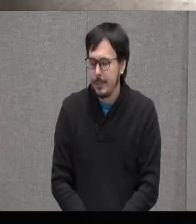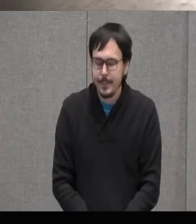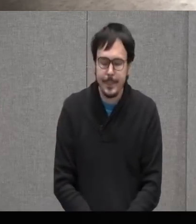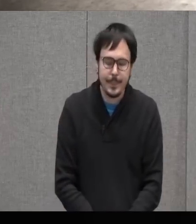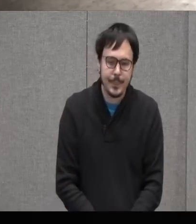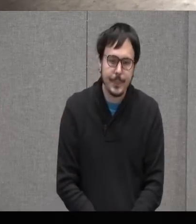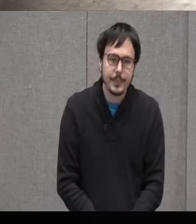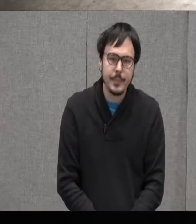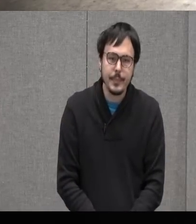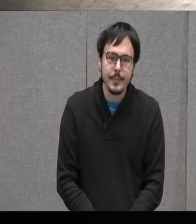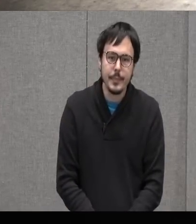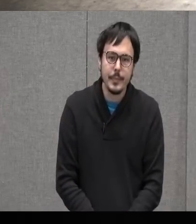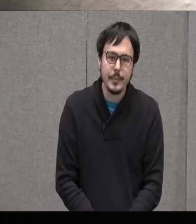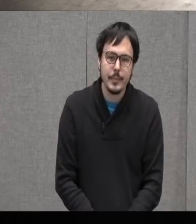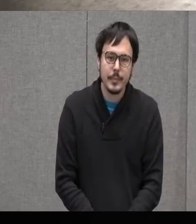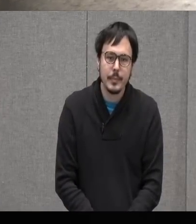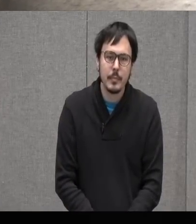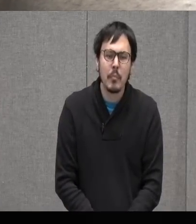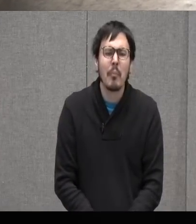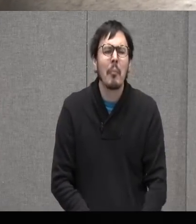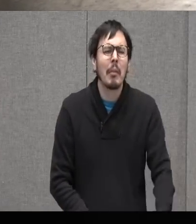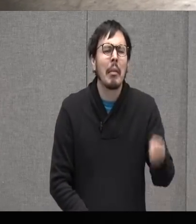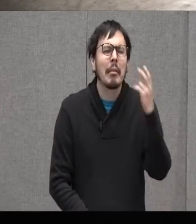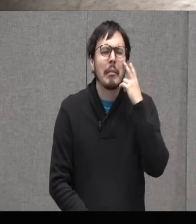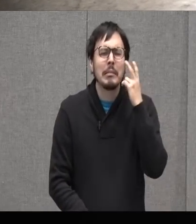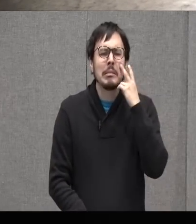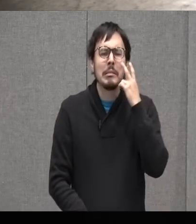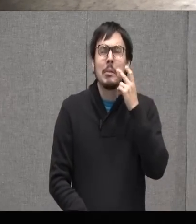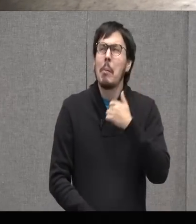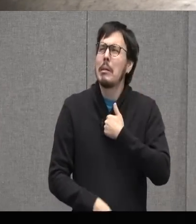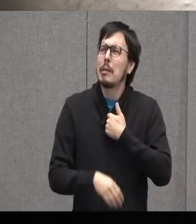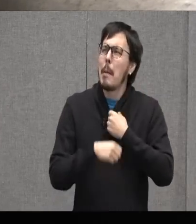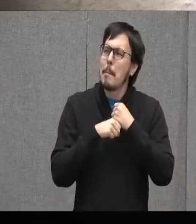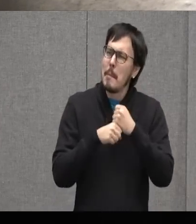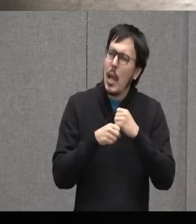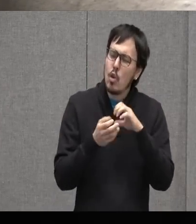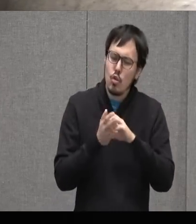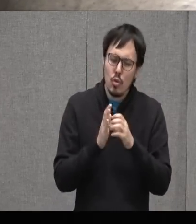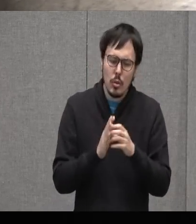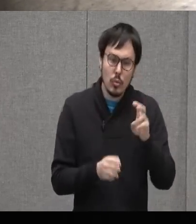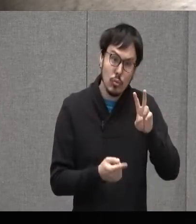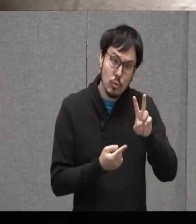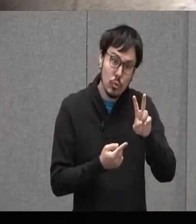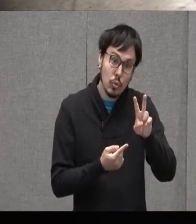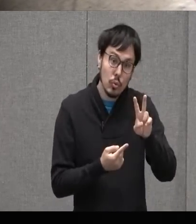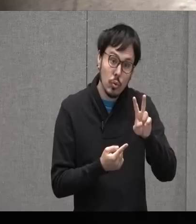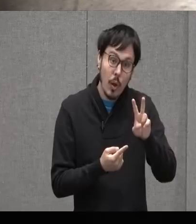Let's see. To make cookies I need two and a half cups of flour.